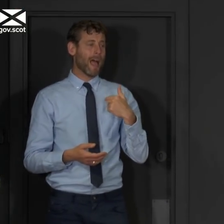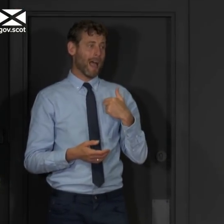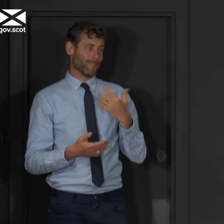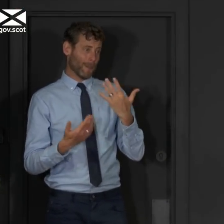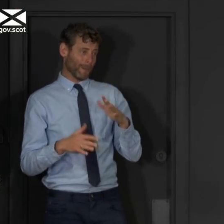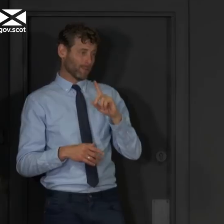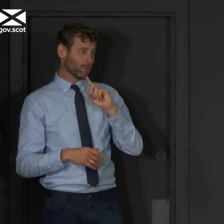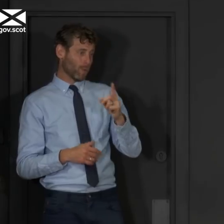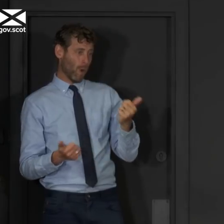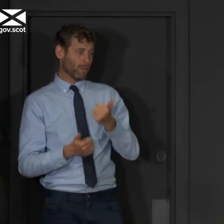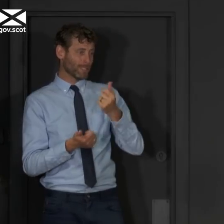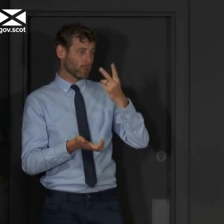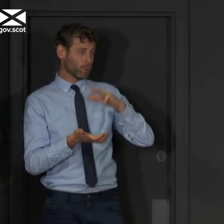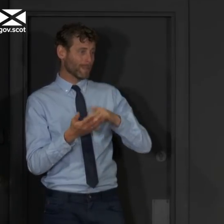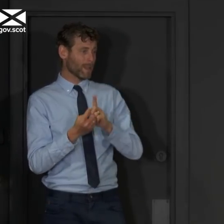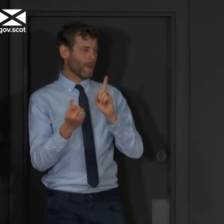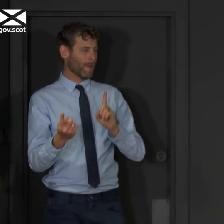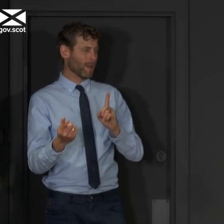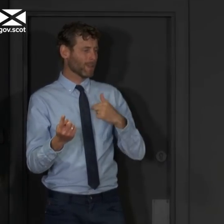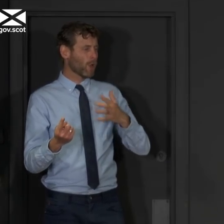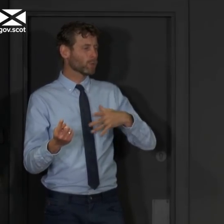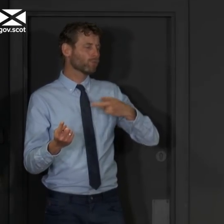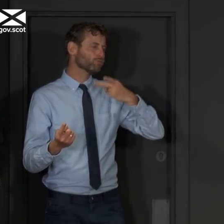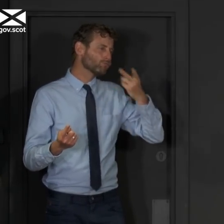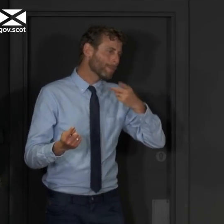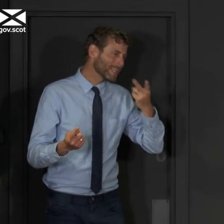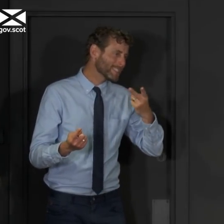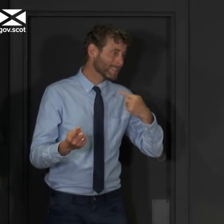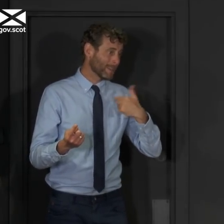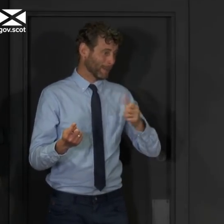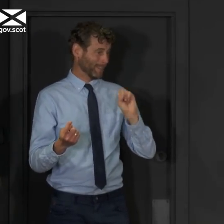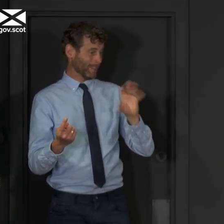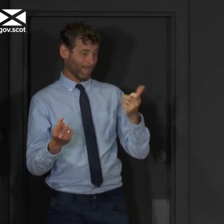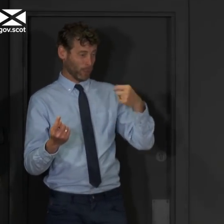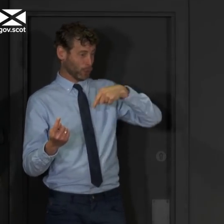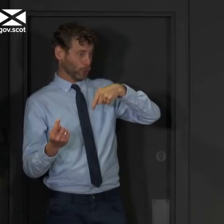a lengthy answer to Glenn Campbell. So I'm going to try not to repeat what i have said.